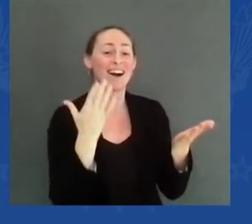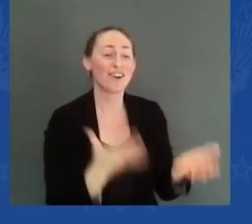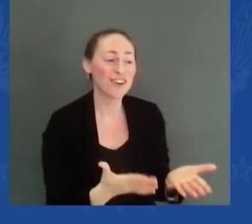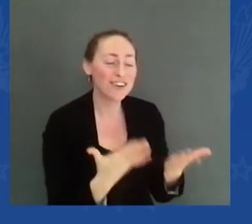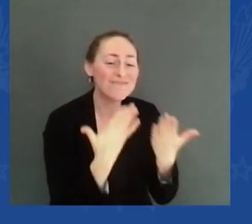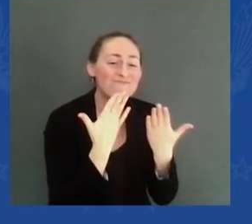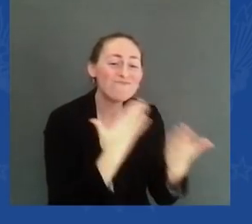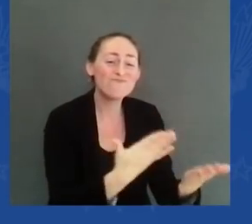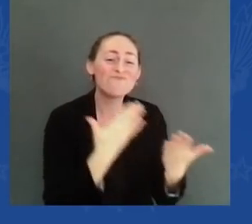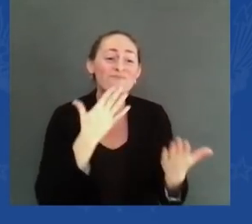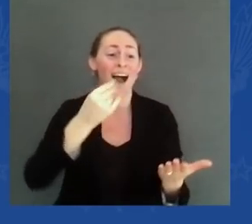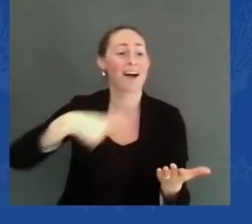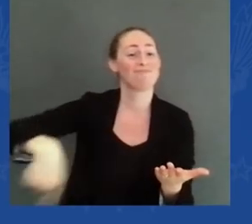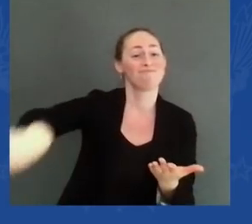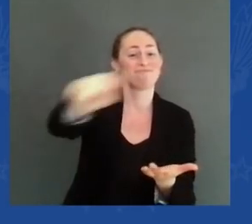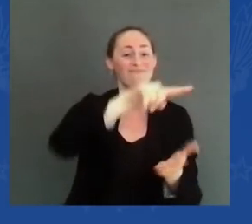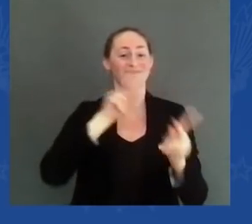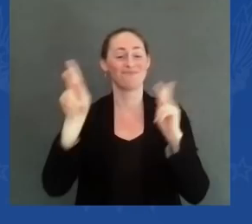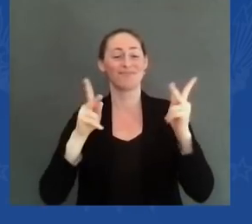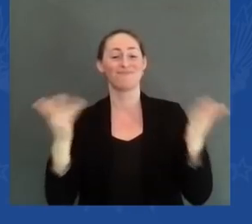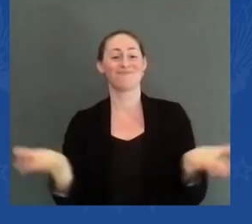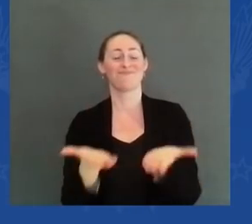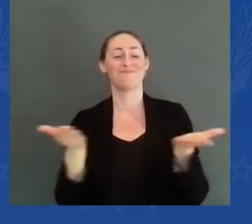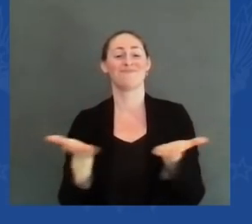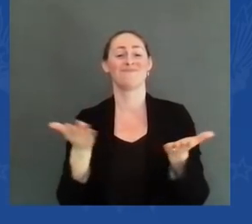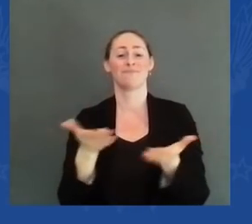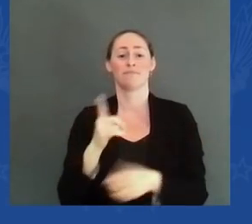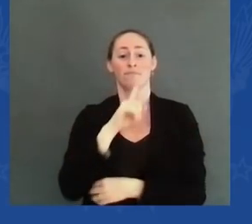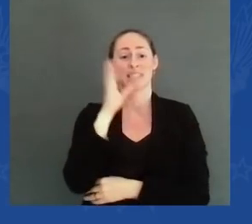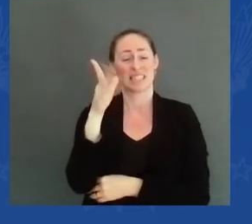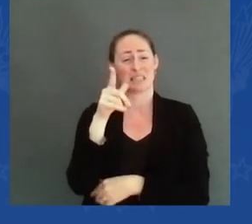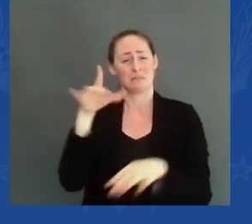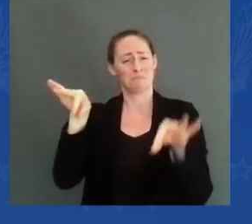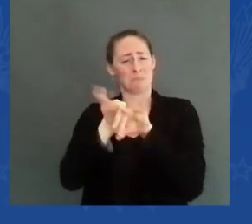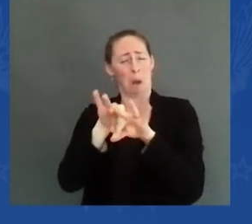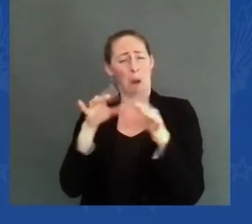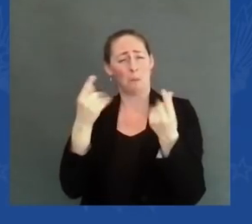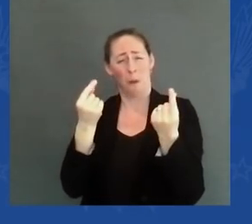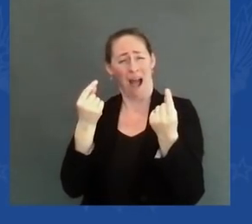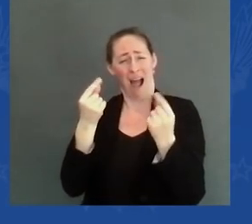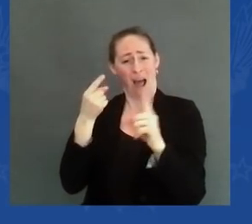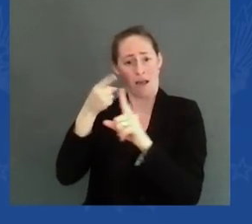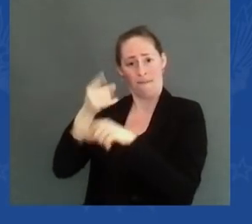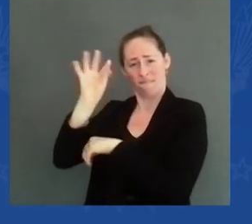And why it's such a large, impressive anomaly of people get here,